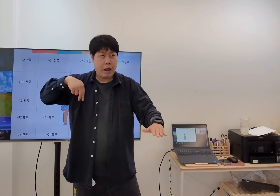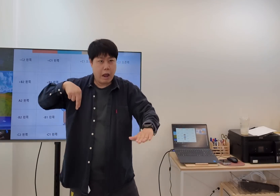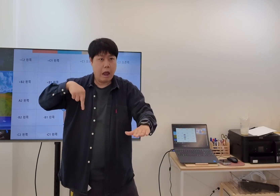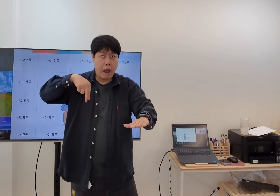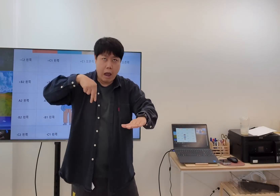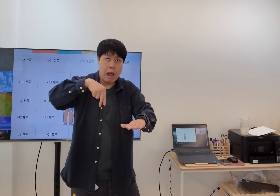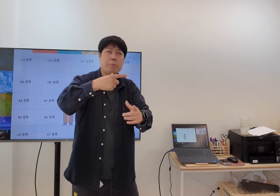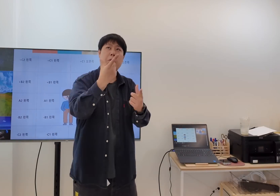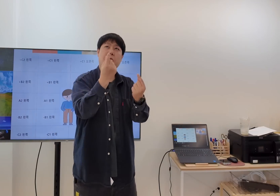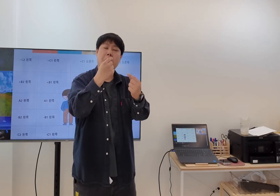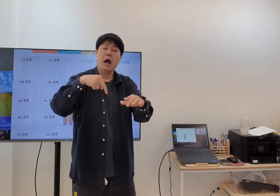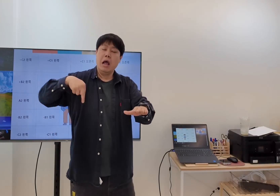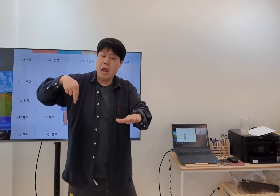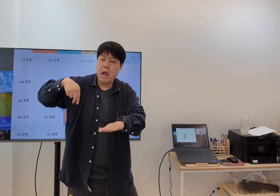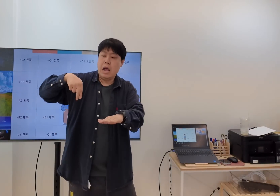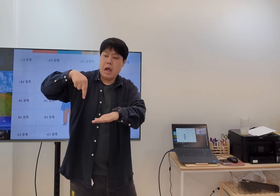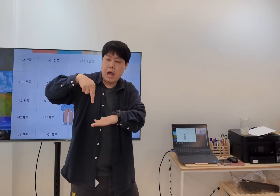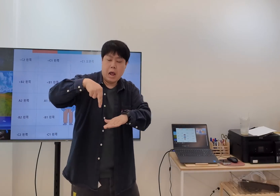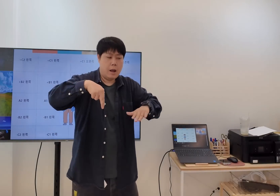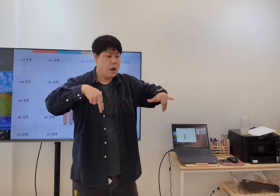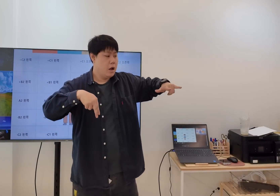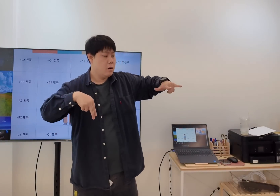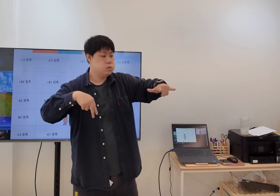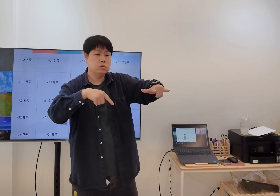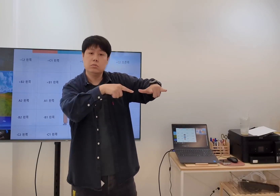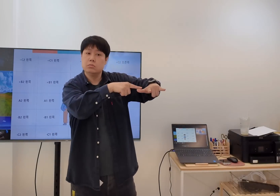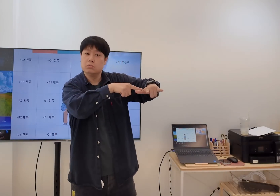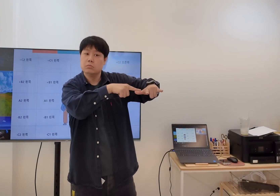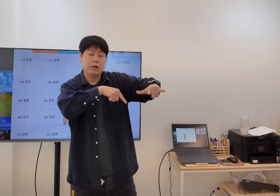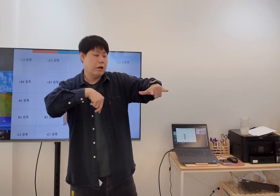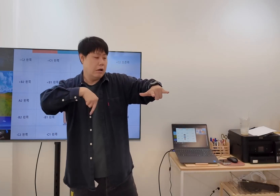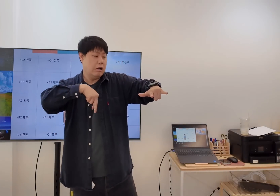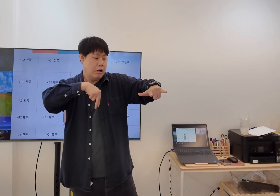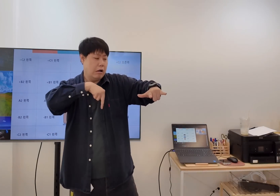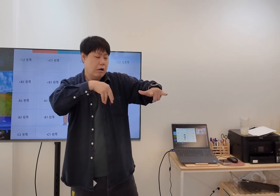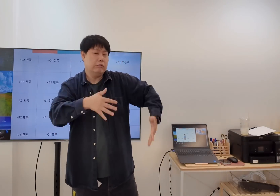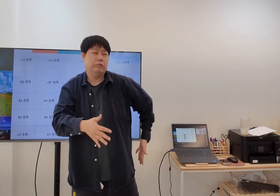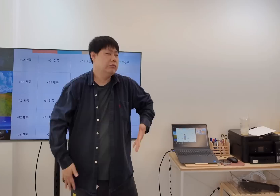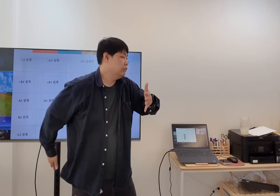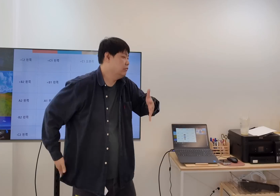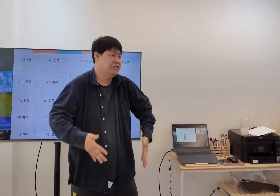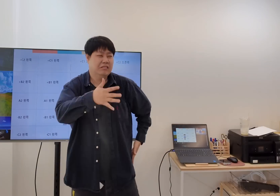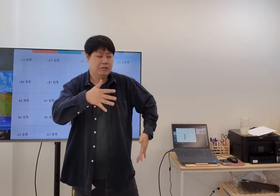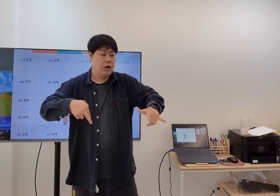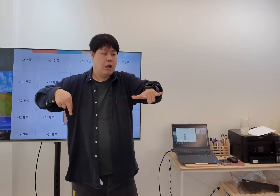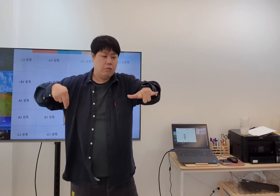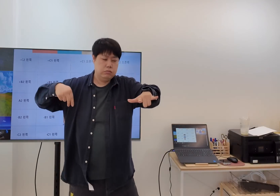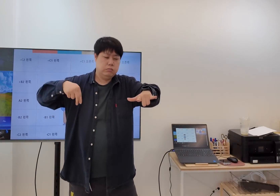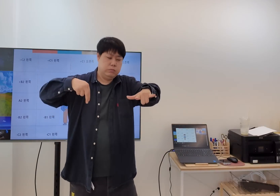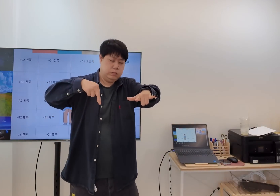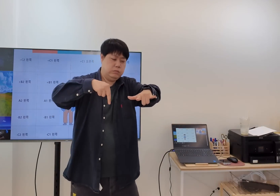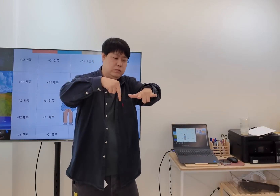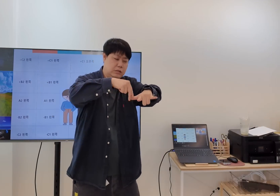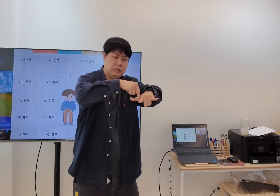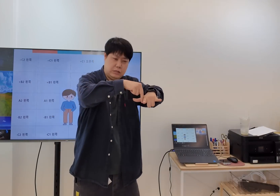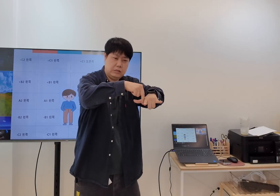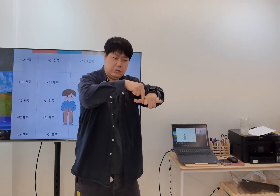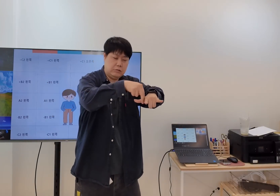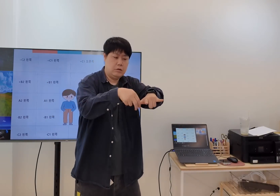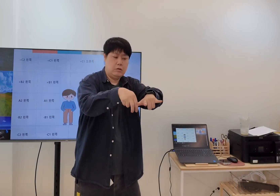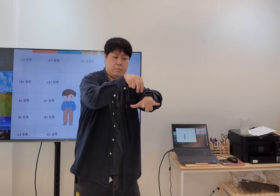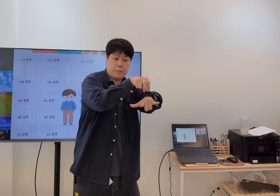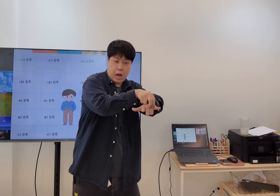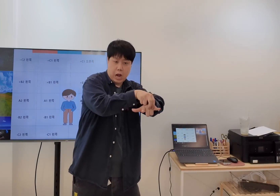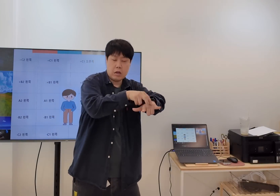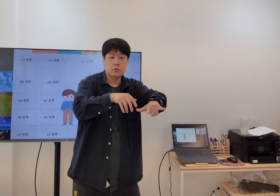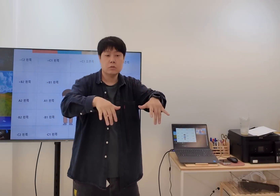I just ran towards the plane and got on it.